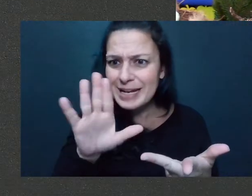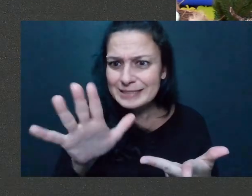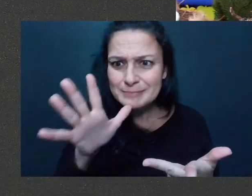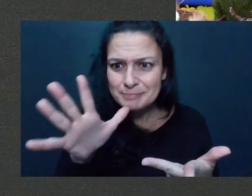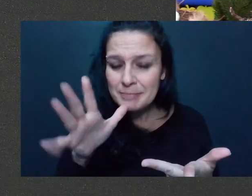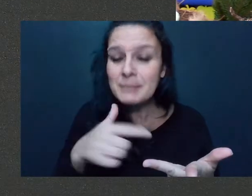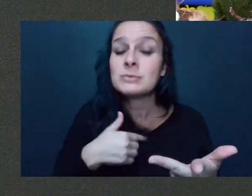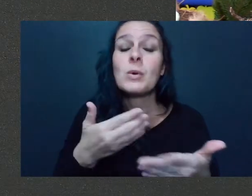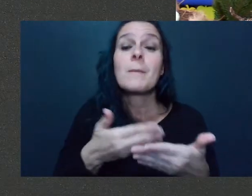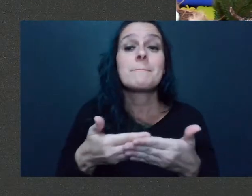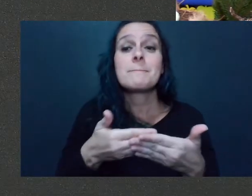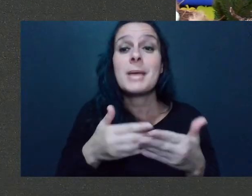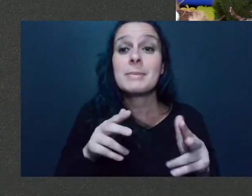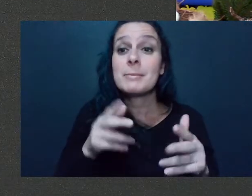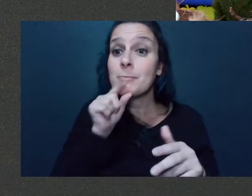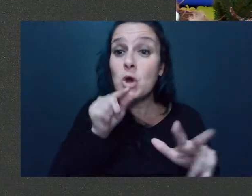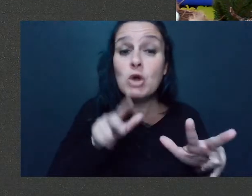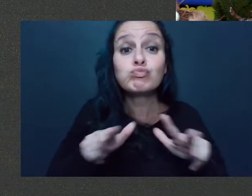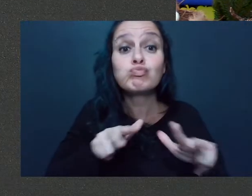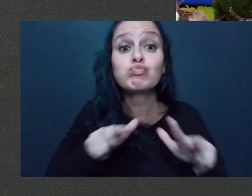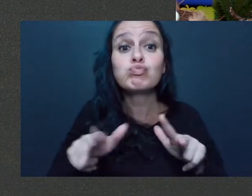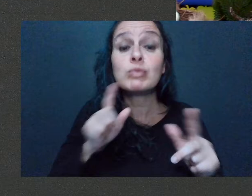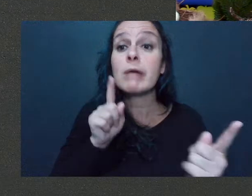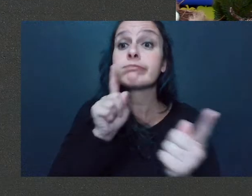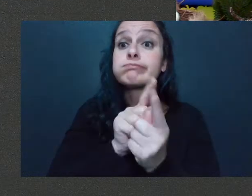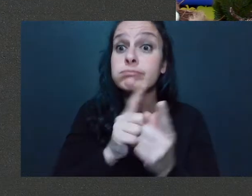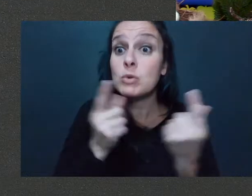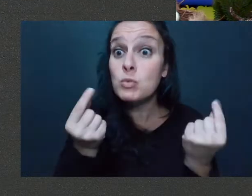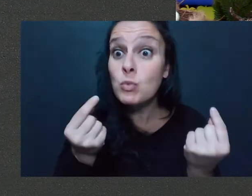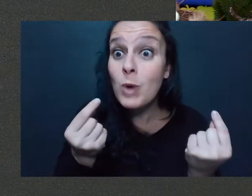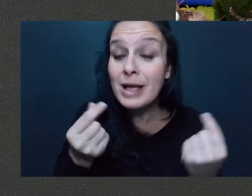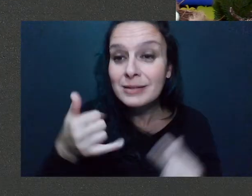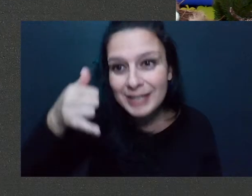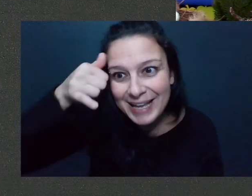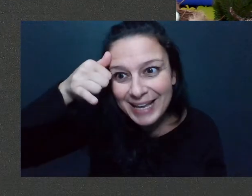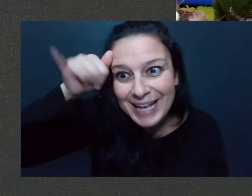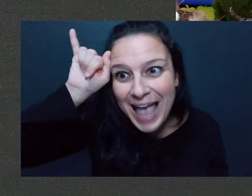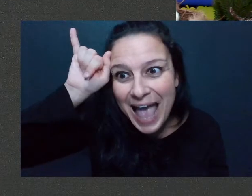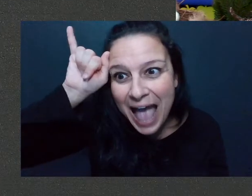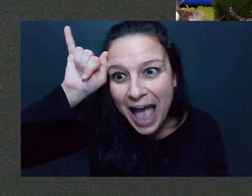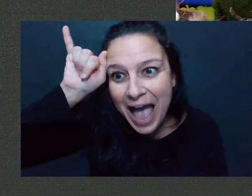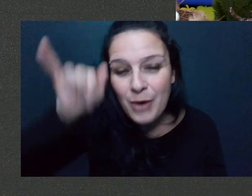So the baby bird went on and now he came to a... Cow!